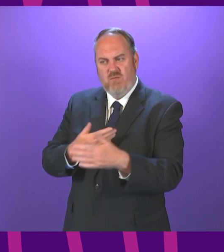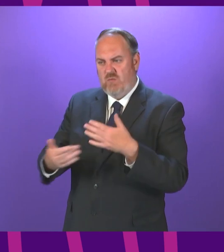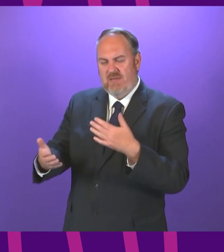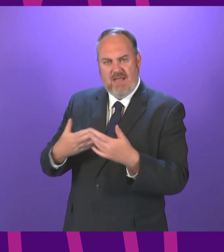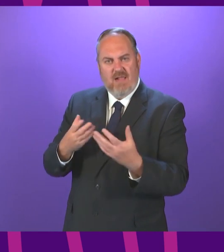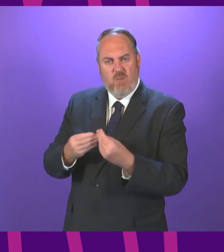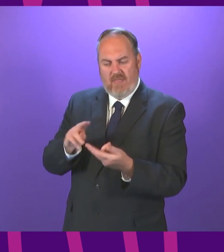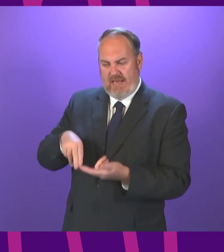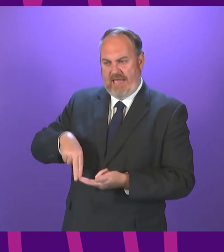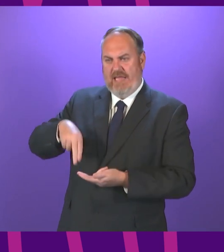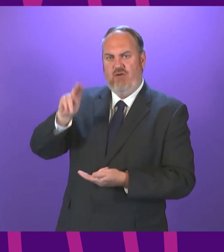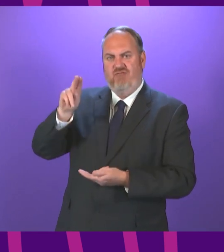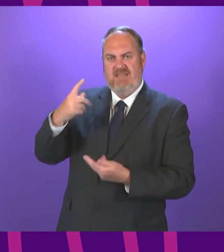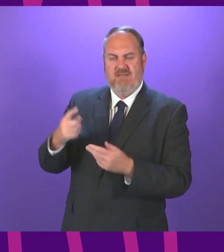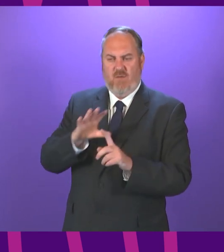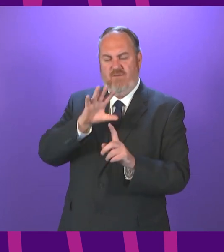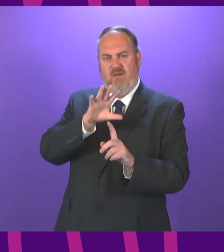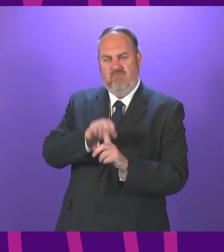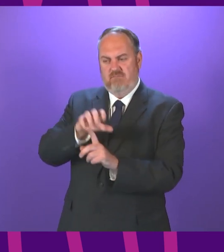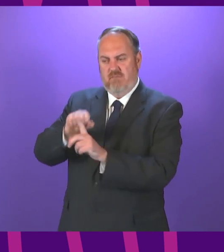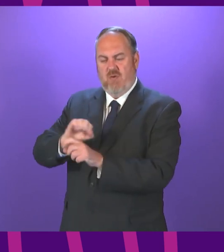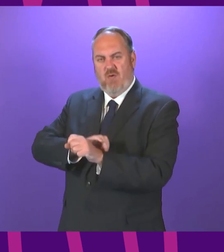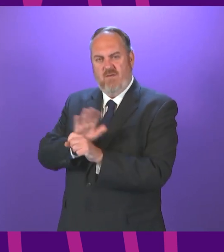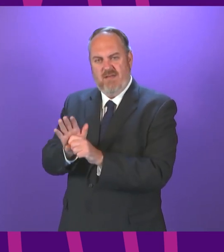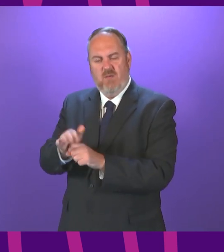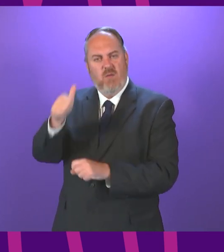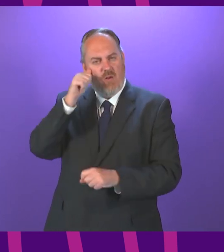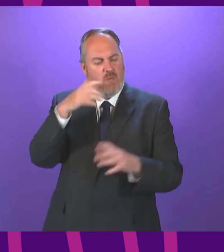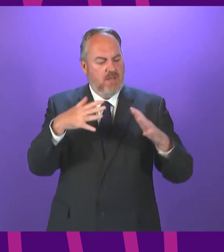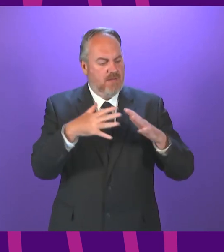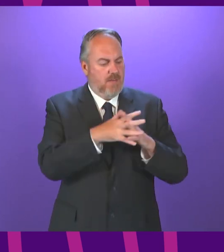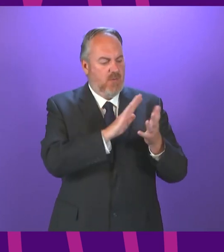The First Minister has repeatedly mentioned the WHO benchmark when questioned about the system’s